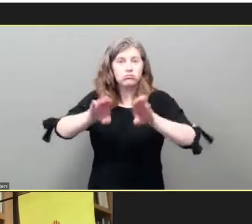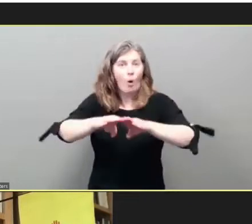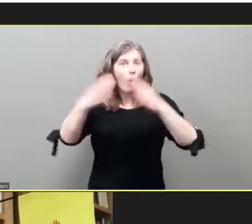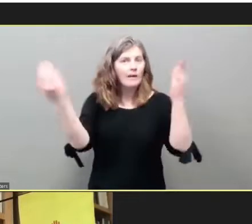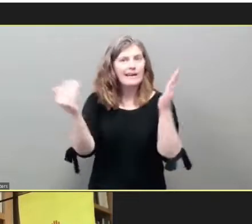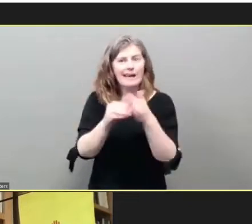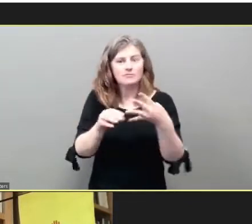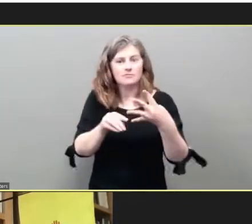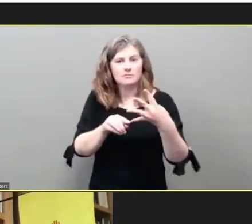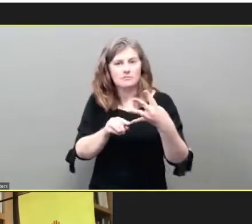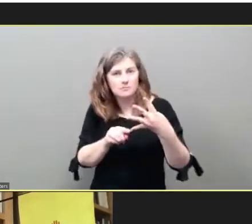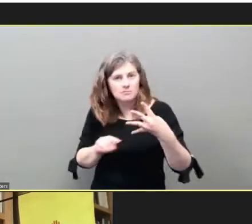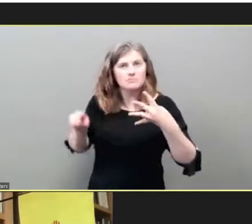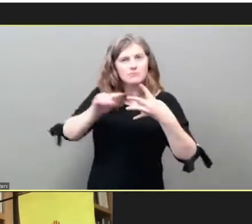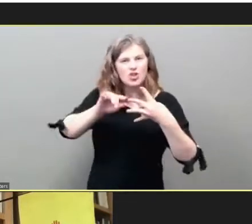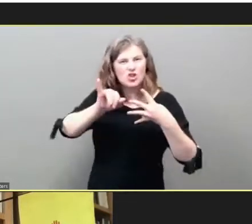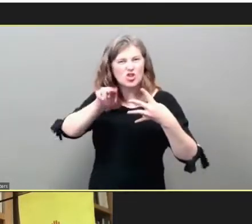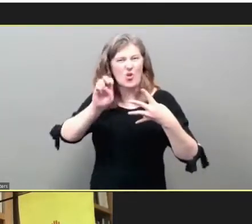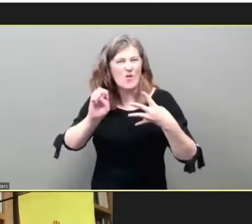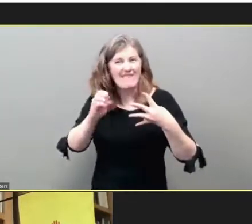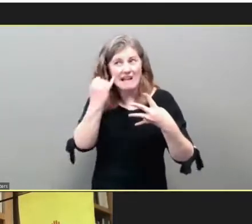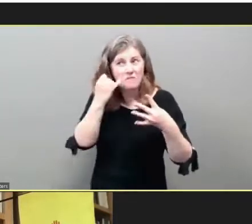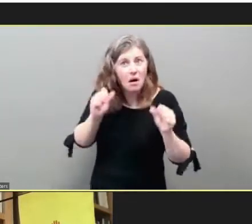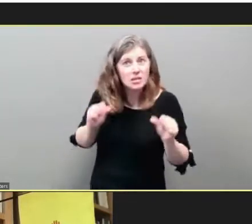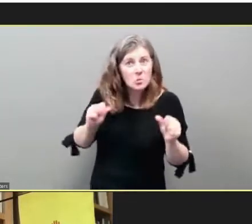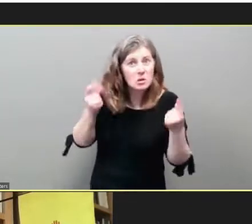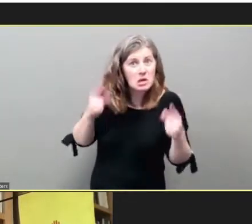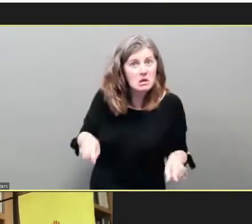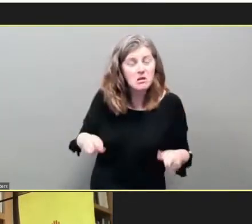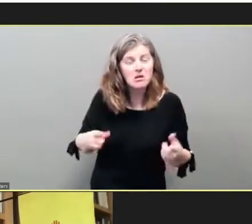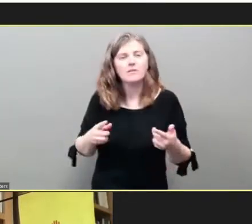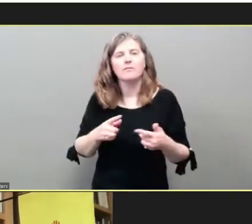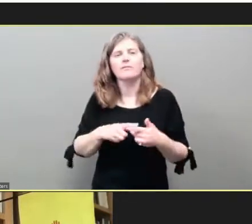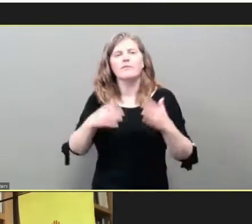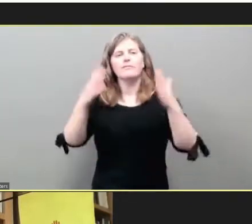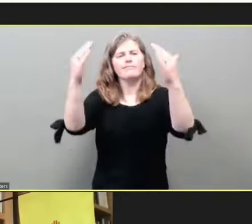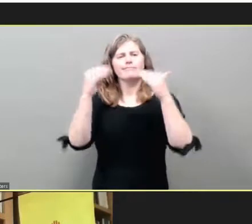to the end of June? If there if there is anything um and then the 60 of the